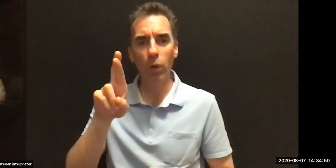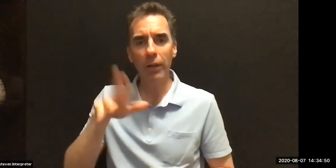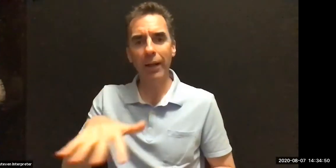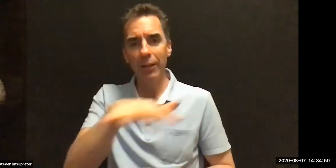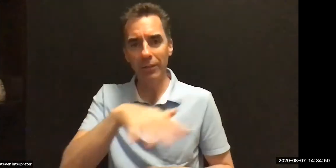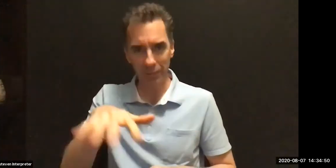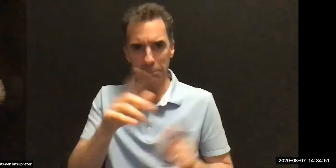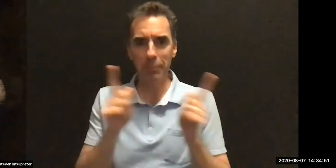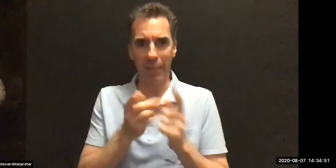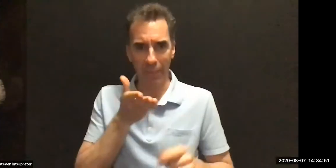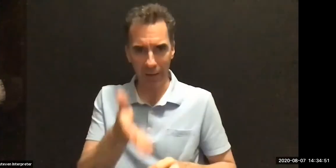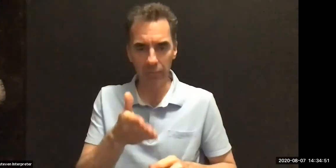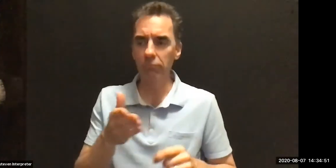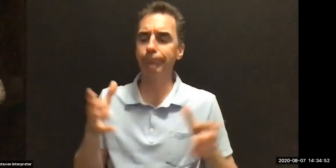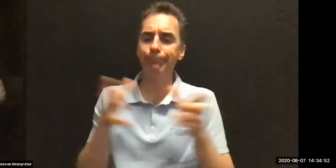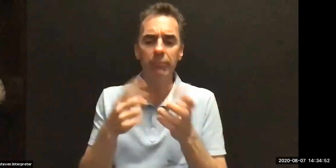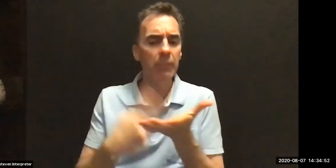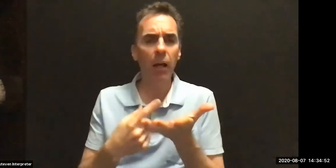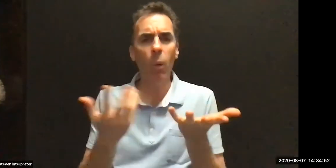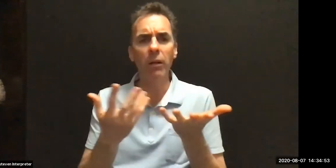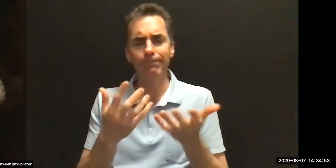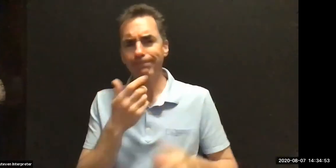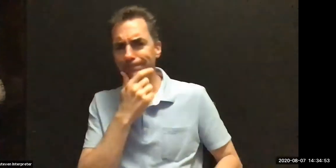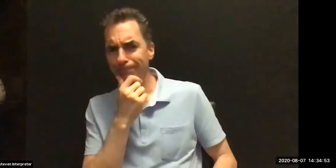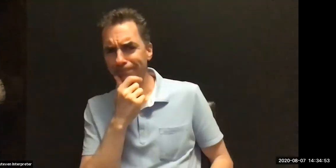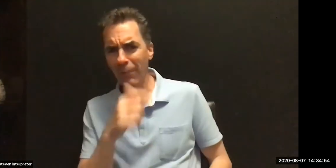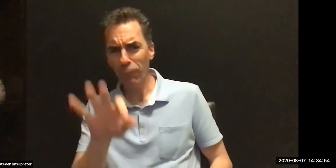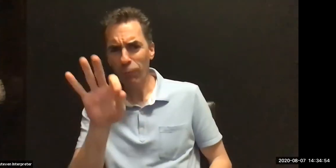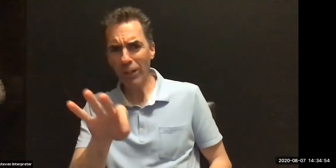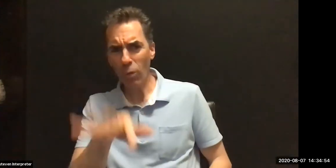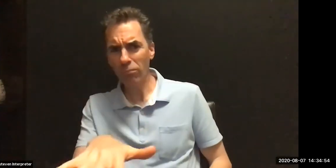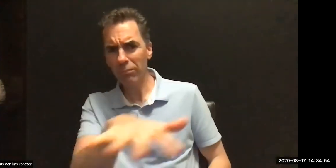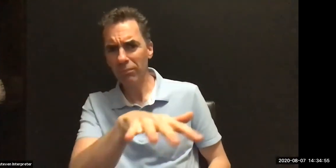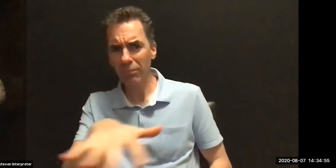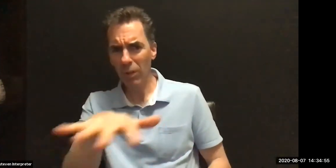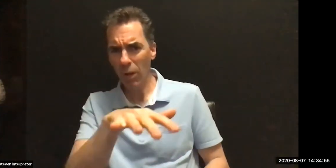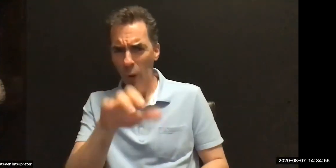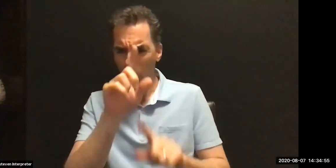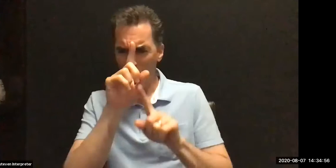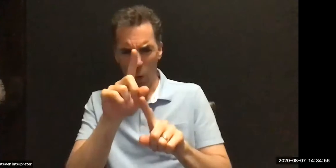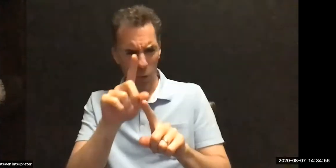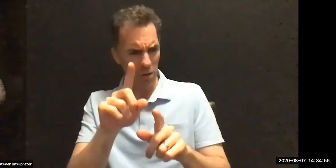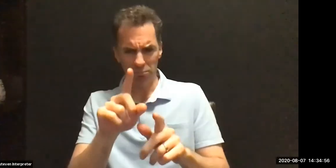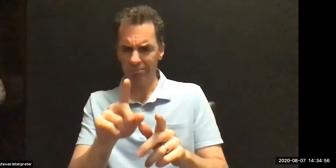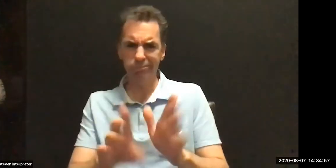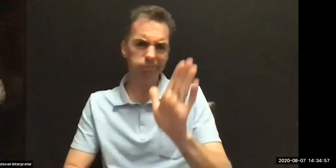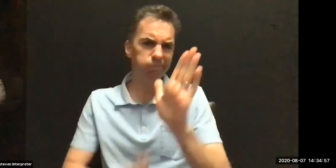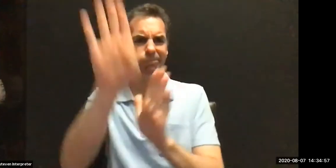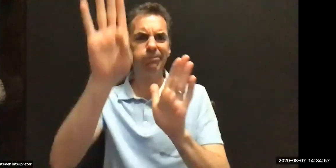Channelle Charest: Basically, how do we help Fresno be the best possible place to exist and both of them are from the area.